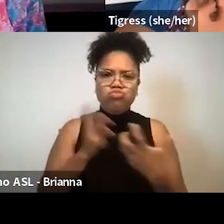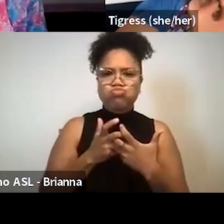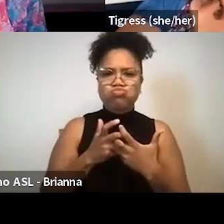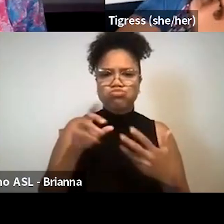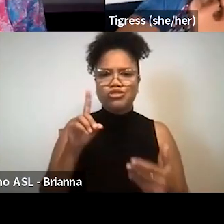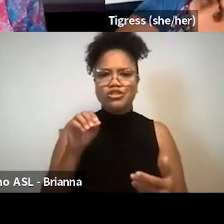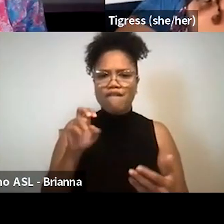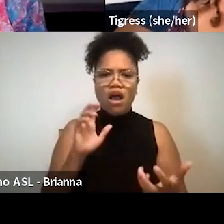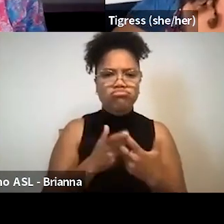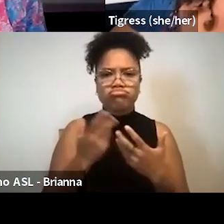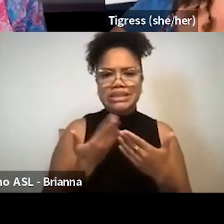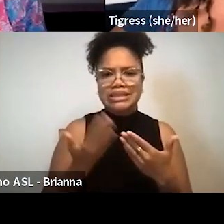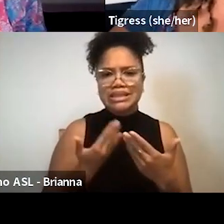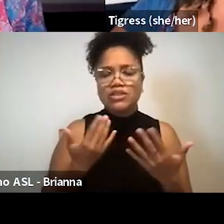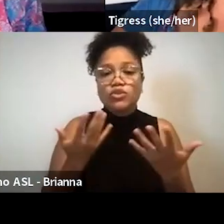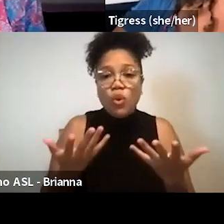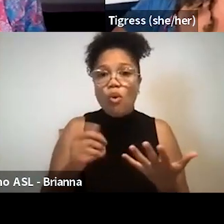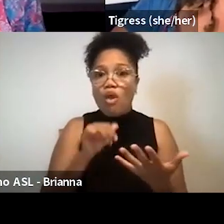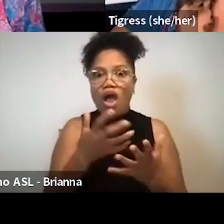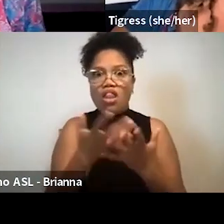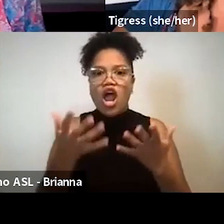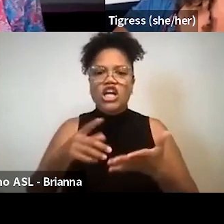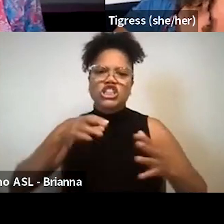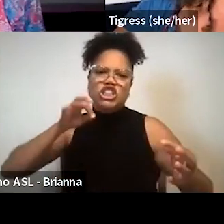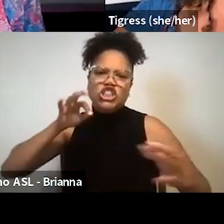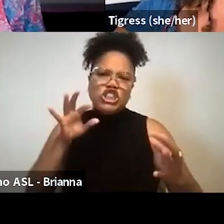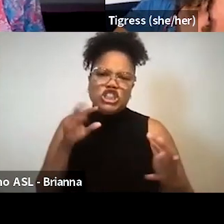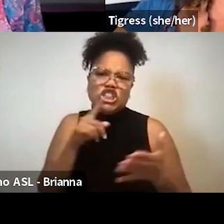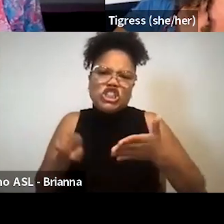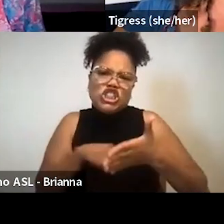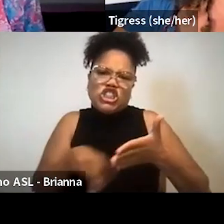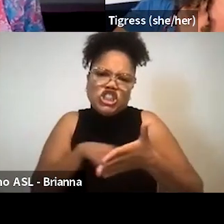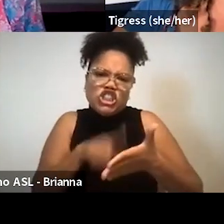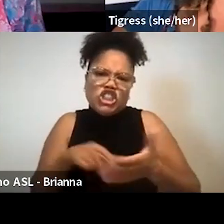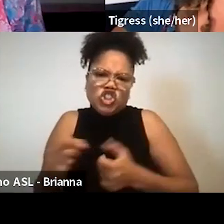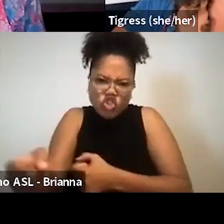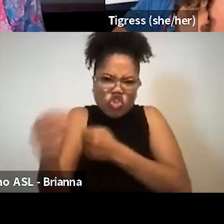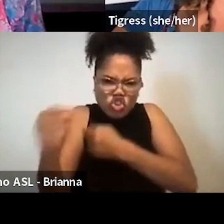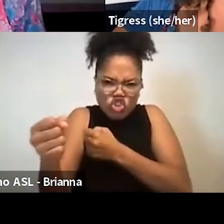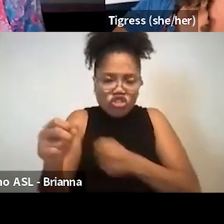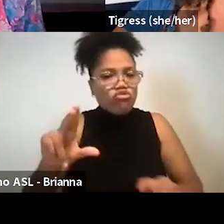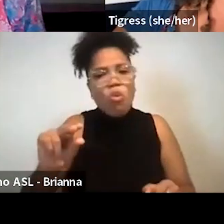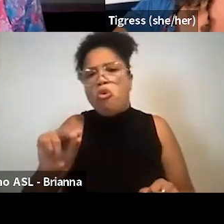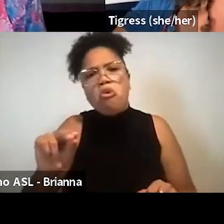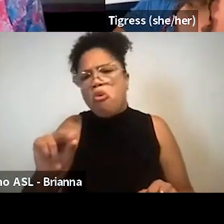been as much criticism from like other other organizations. Other brands. Yeah.